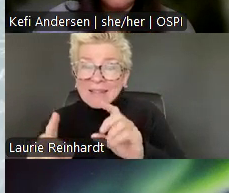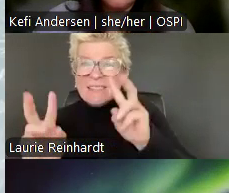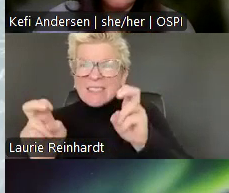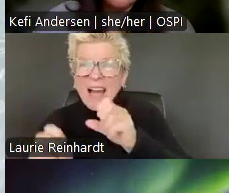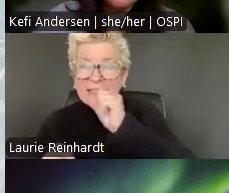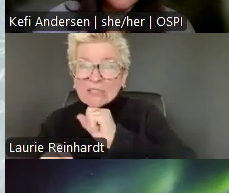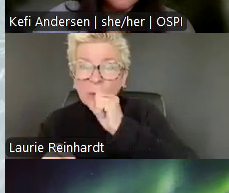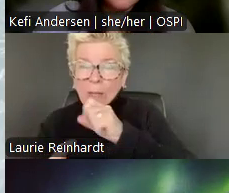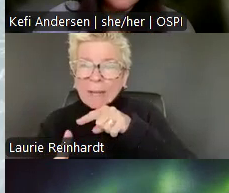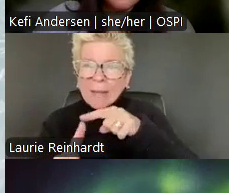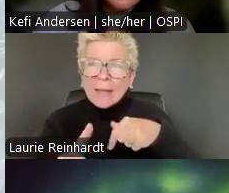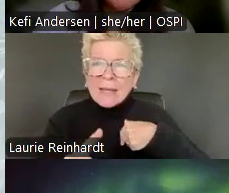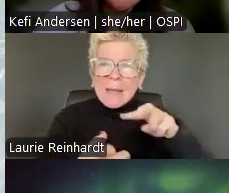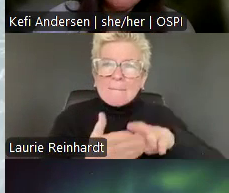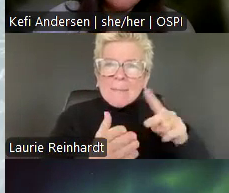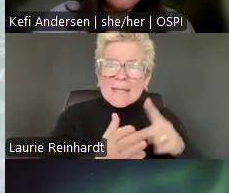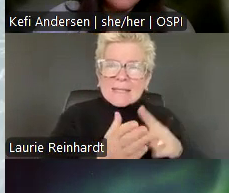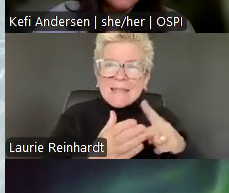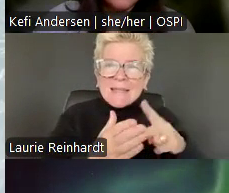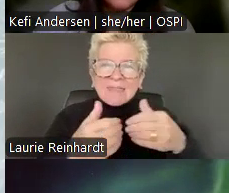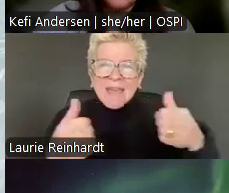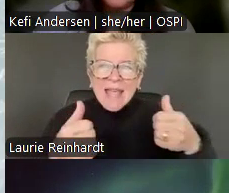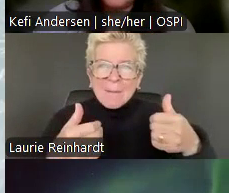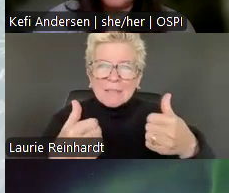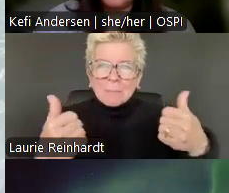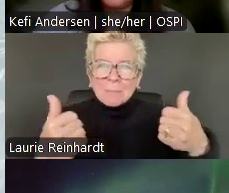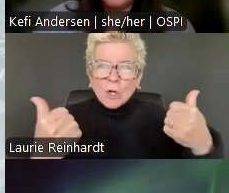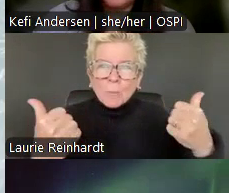to be bigger and bigger for the longer that they haven't had access and so it's